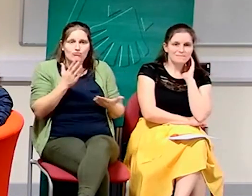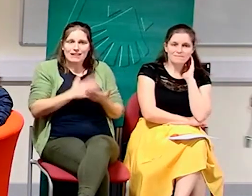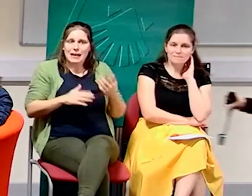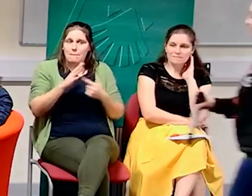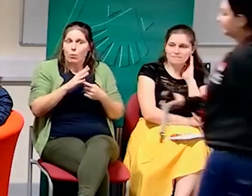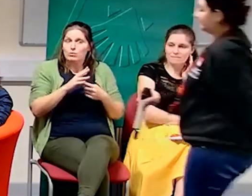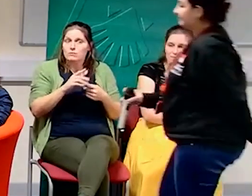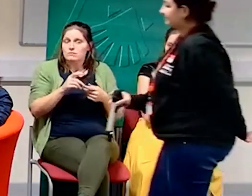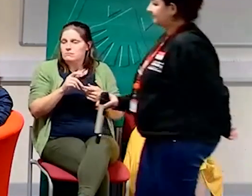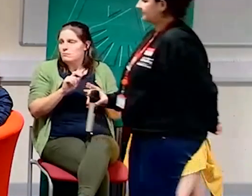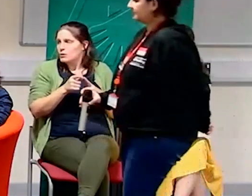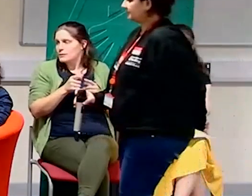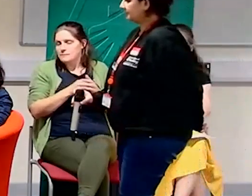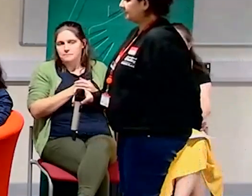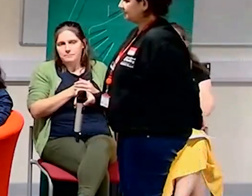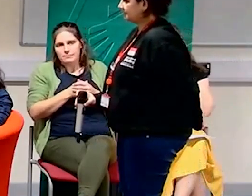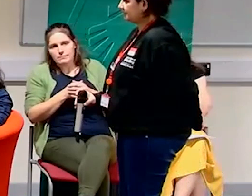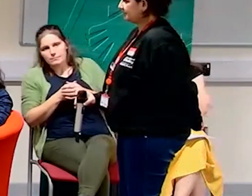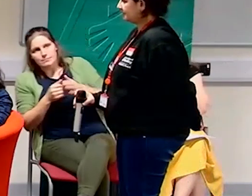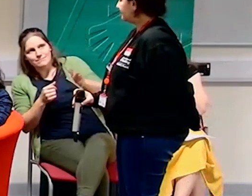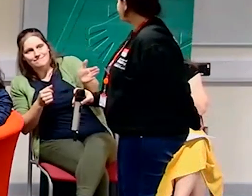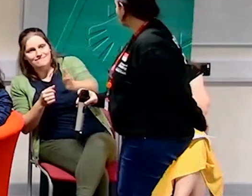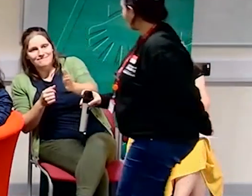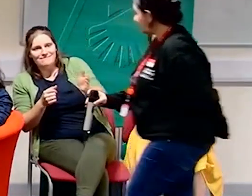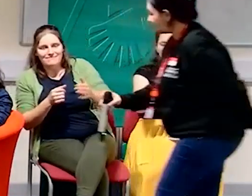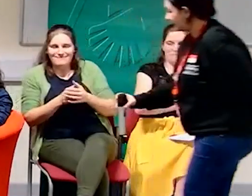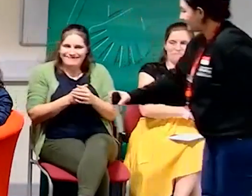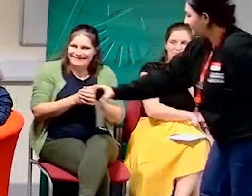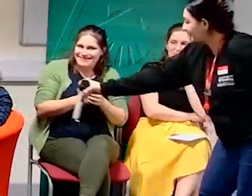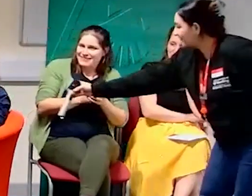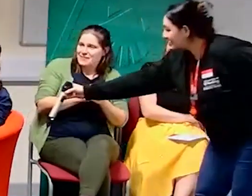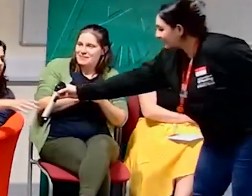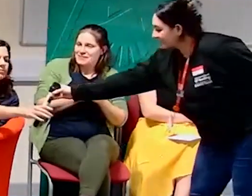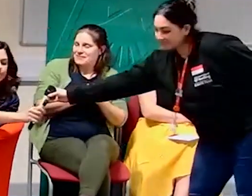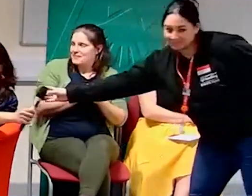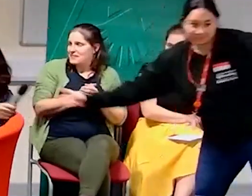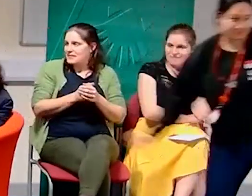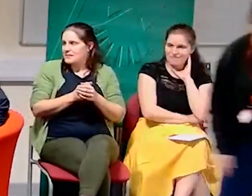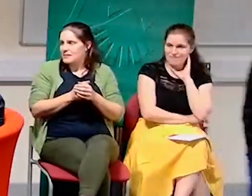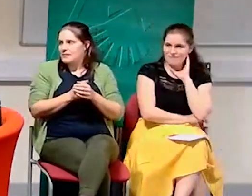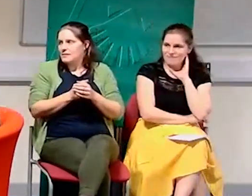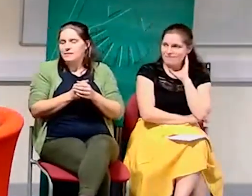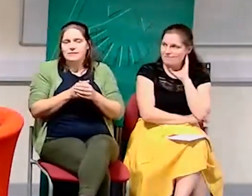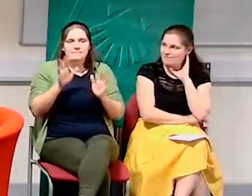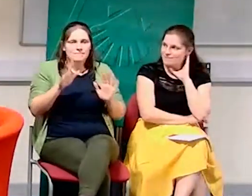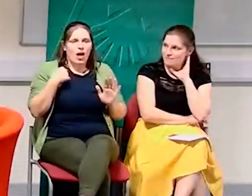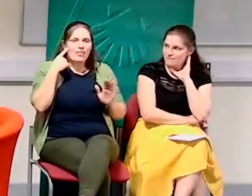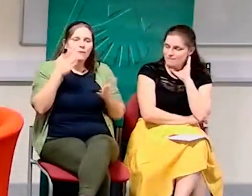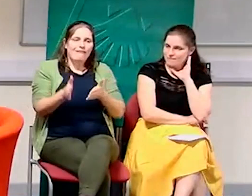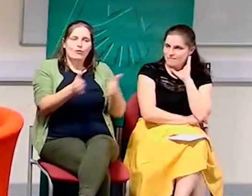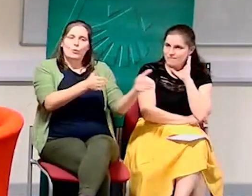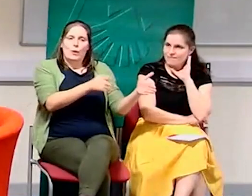the particular particular issues they might face I'm going to ask one last question of the panel